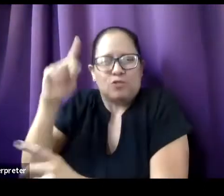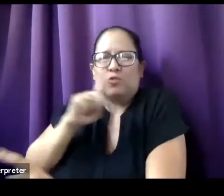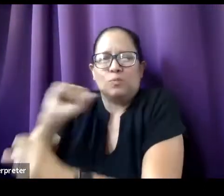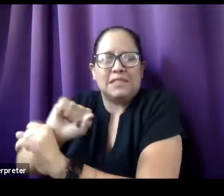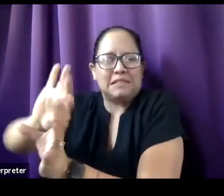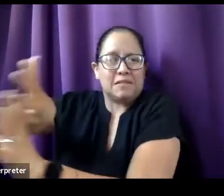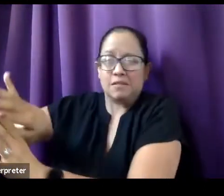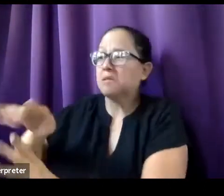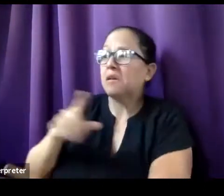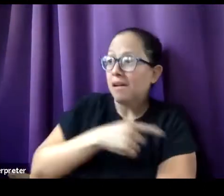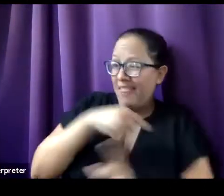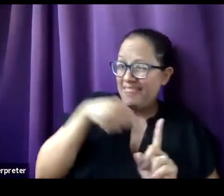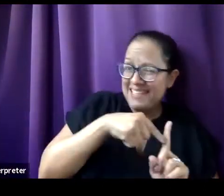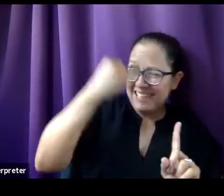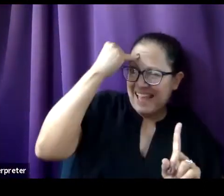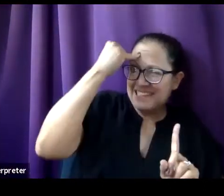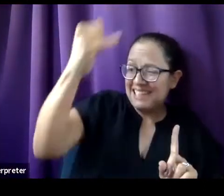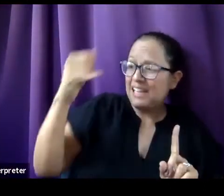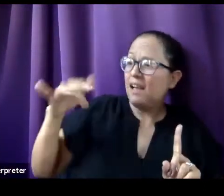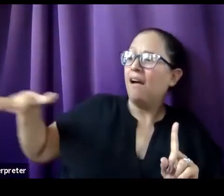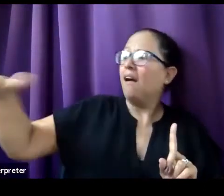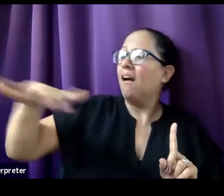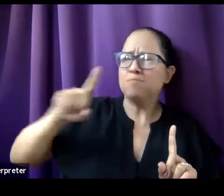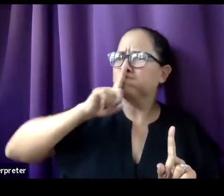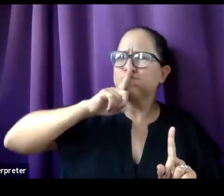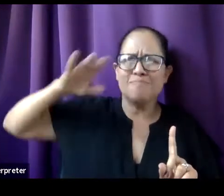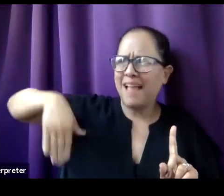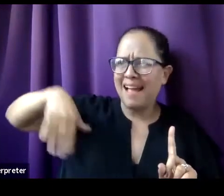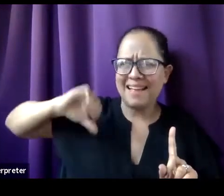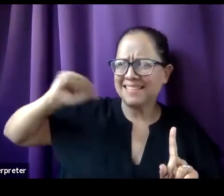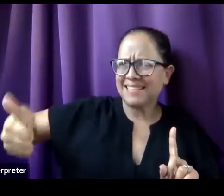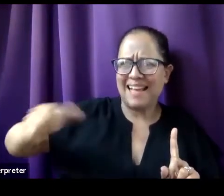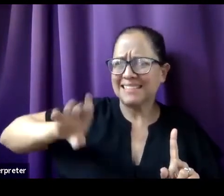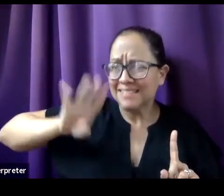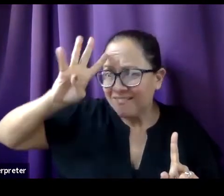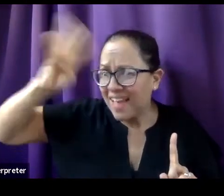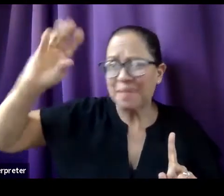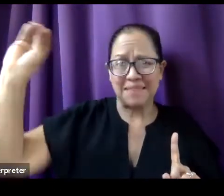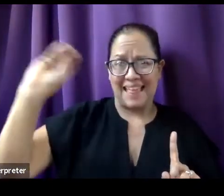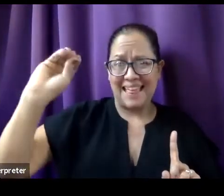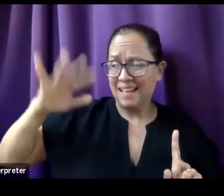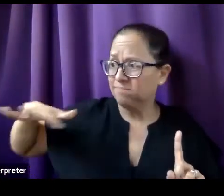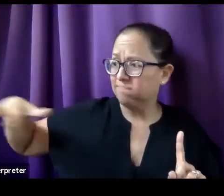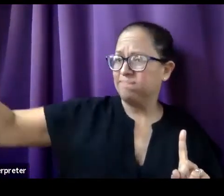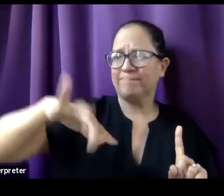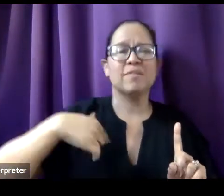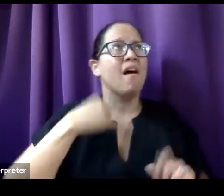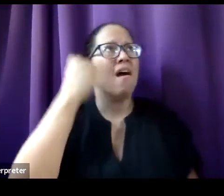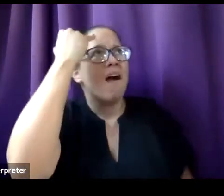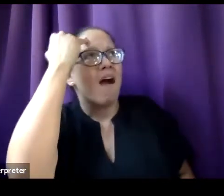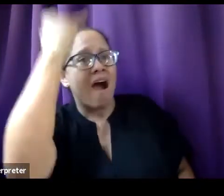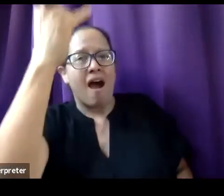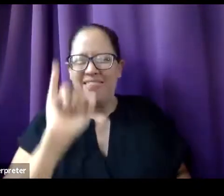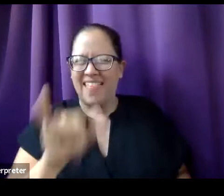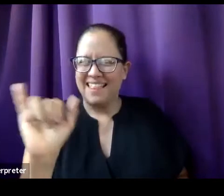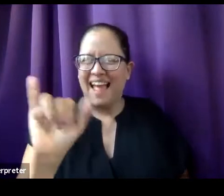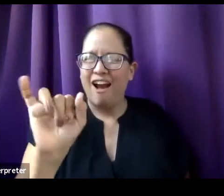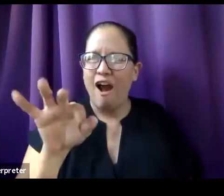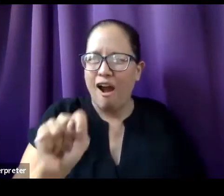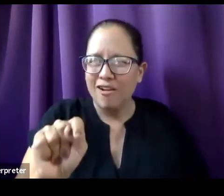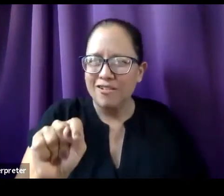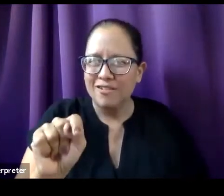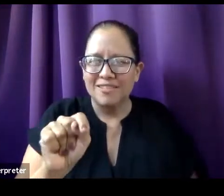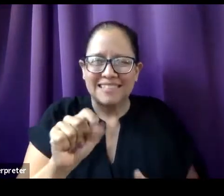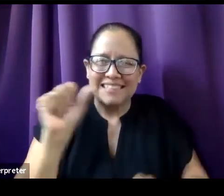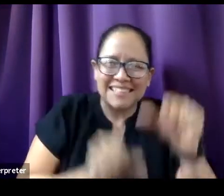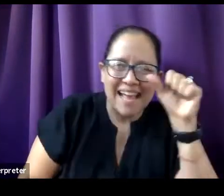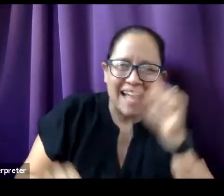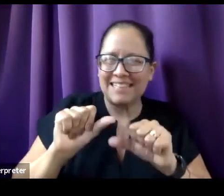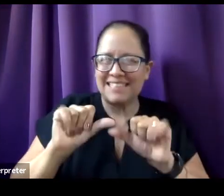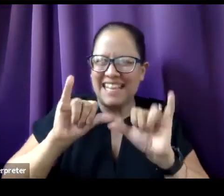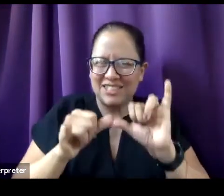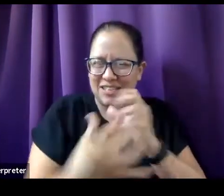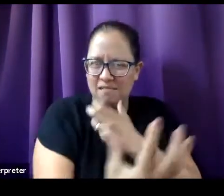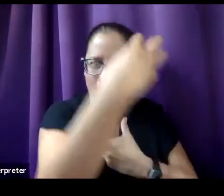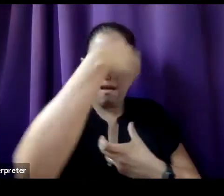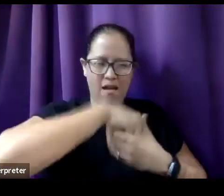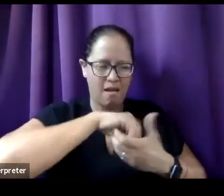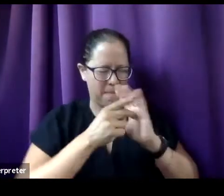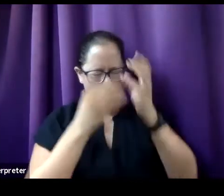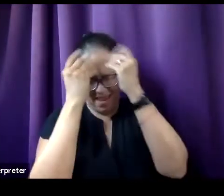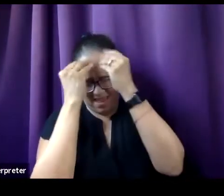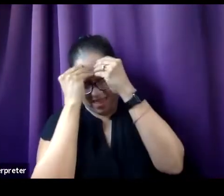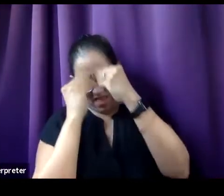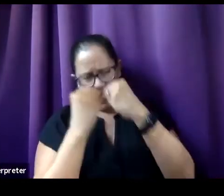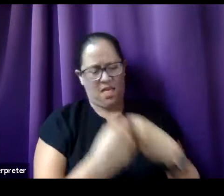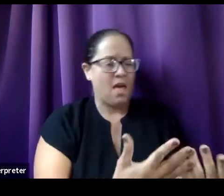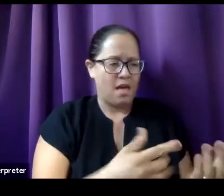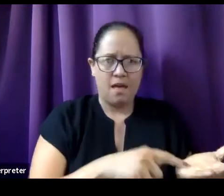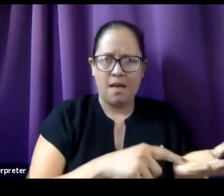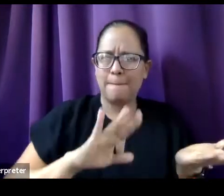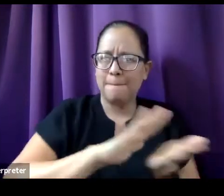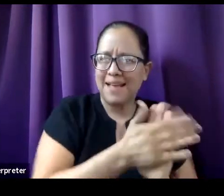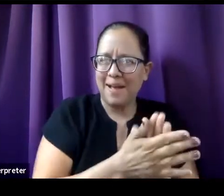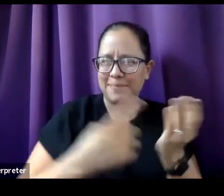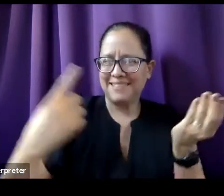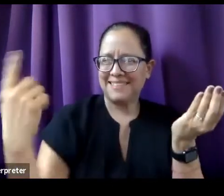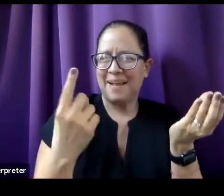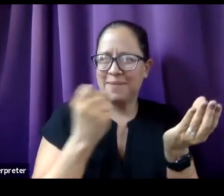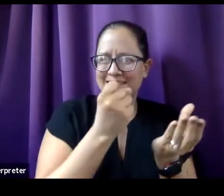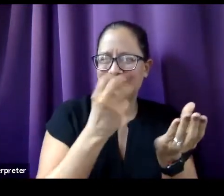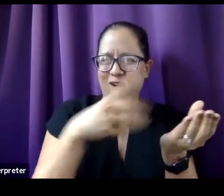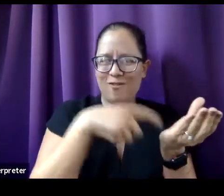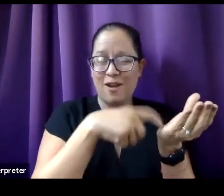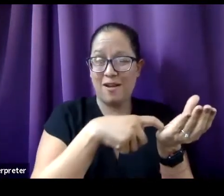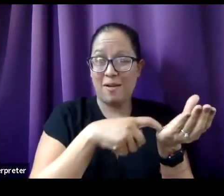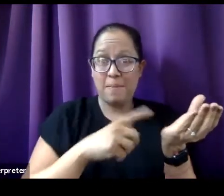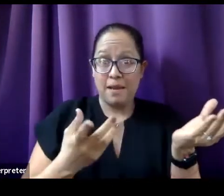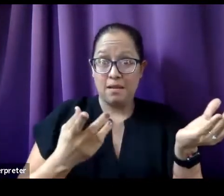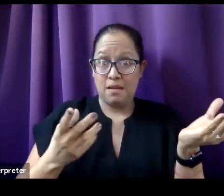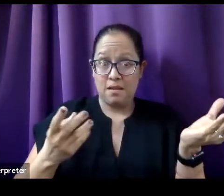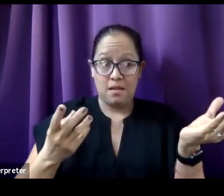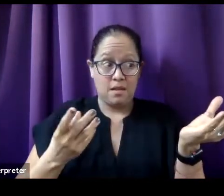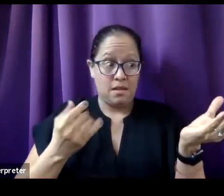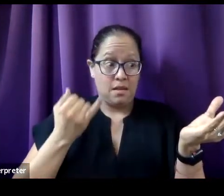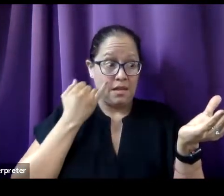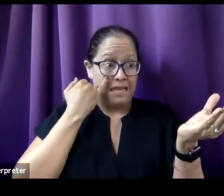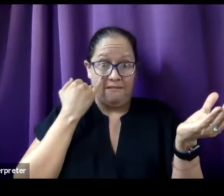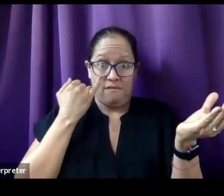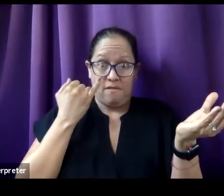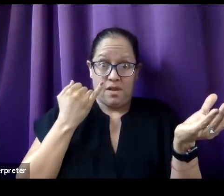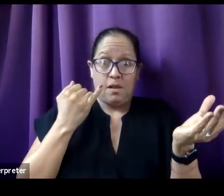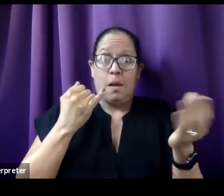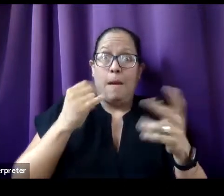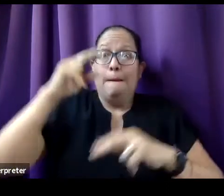And there's an open sky blue sky that can inform software developers in many ways it's an art and science and engineering. The material from immaterial thought, rather than ground itself in material conditions and reality, it suggests that refusing the